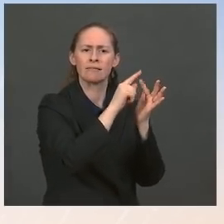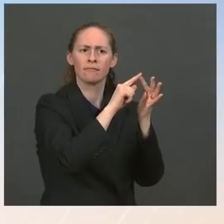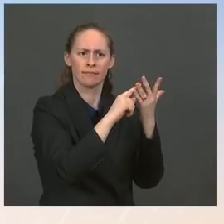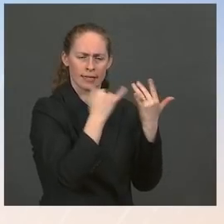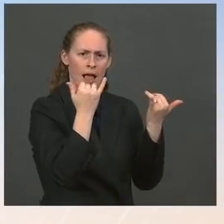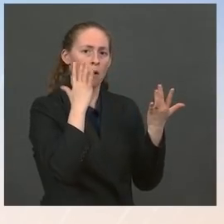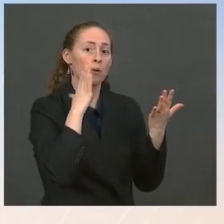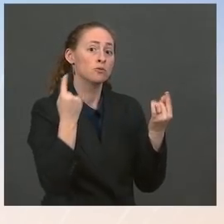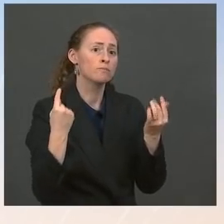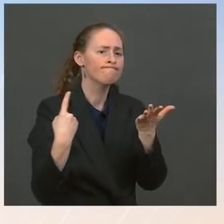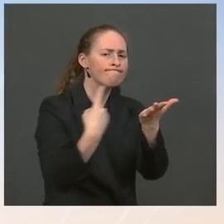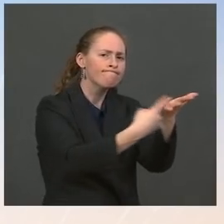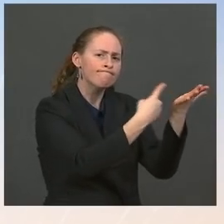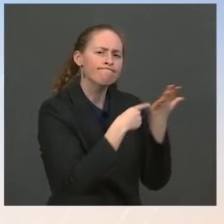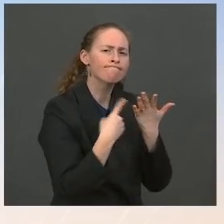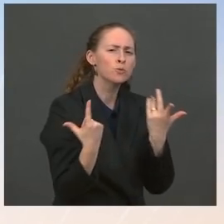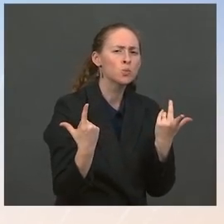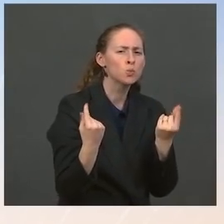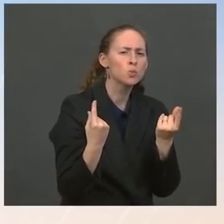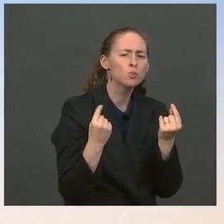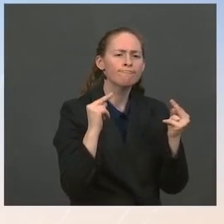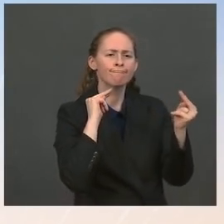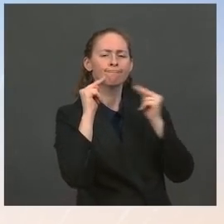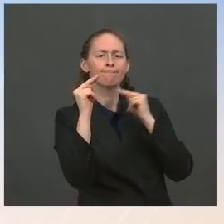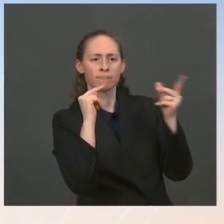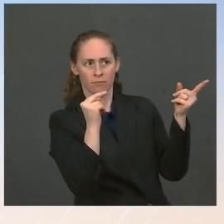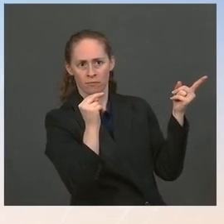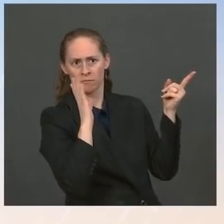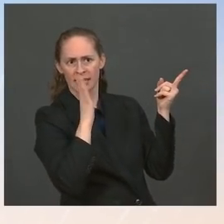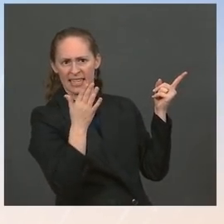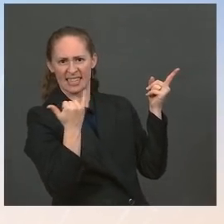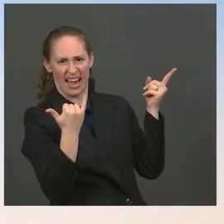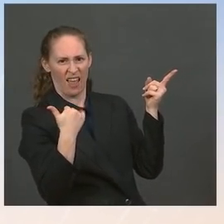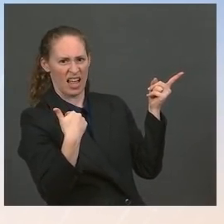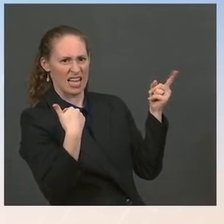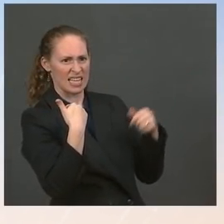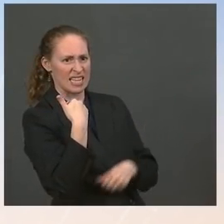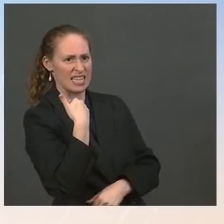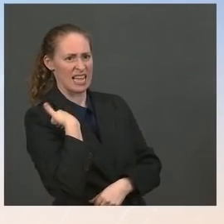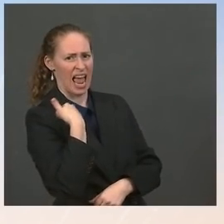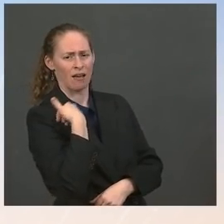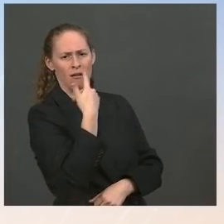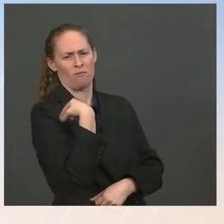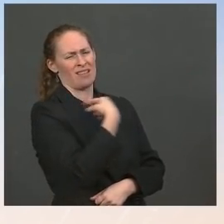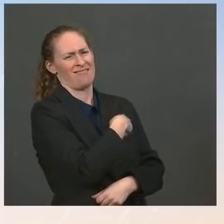In addition to being one of the closest allies, Canada remains a key U.S. partner in energy trade,